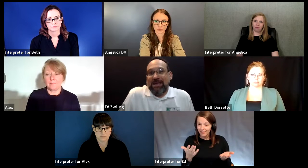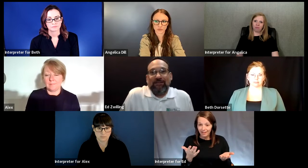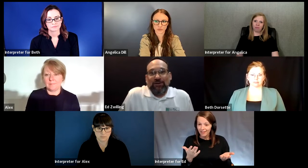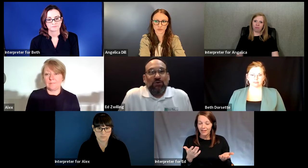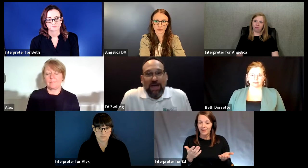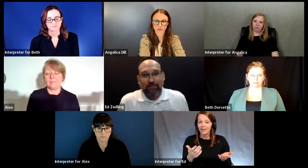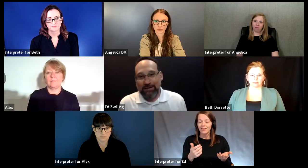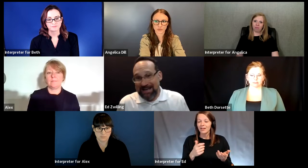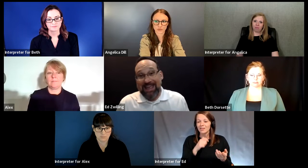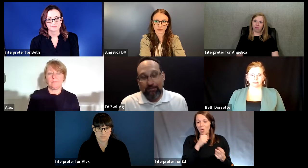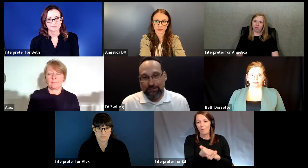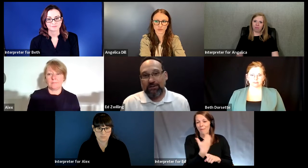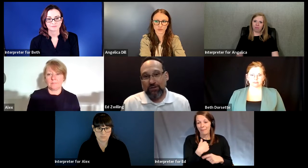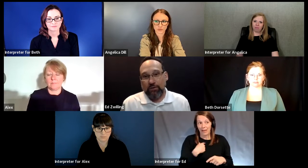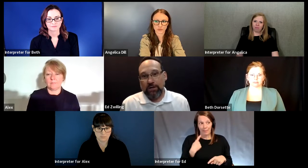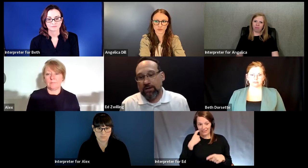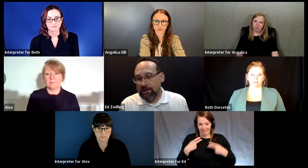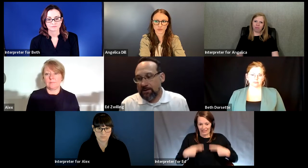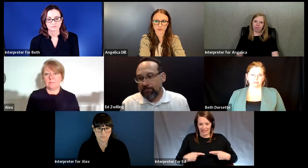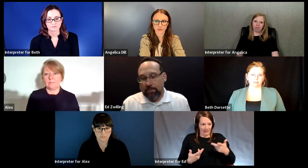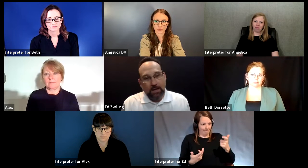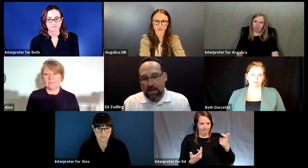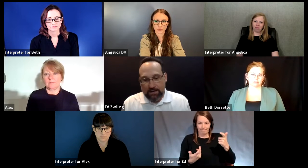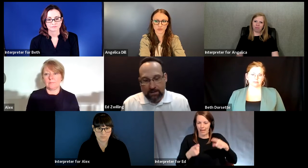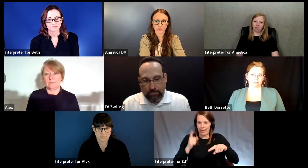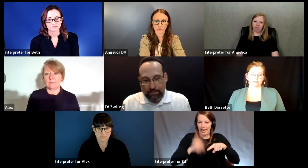me have to do that because I can't physically do it.